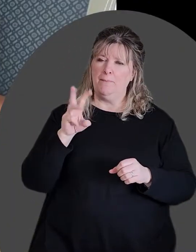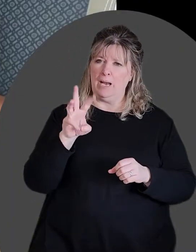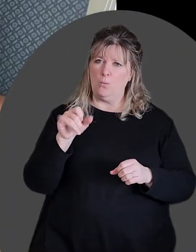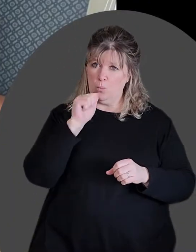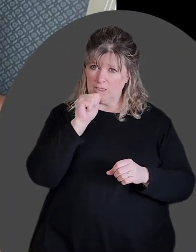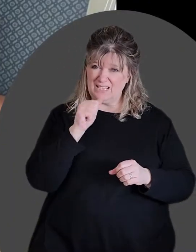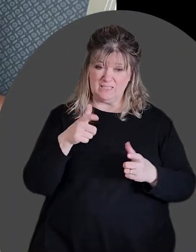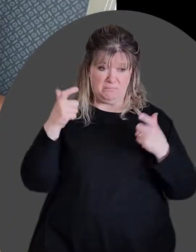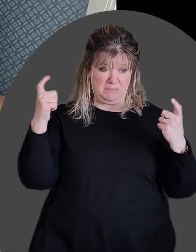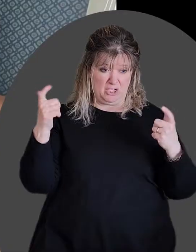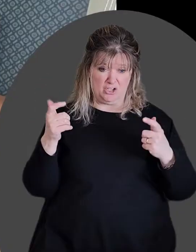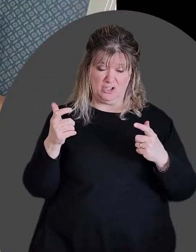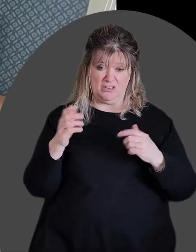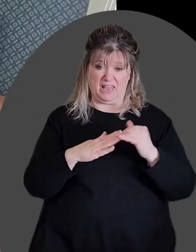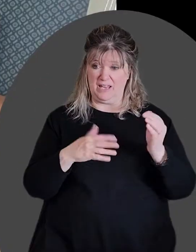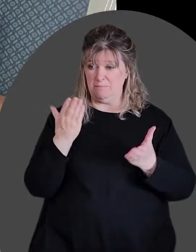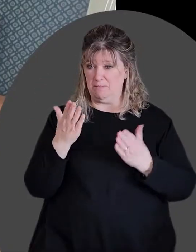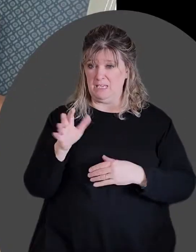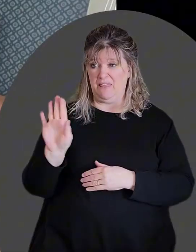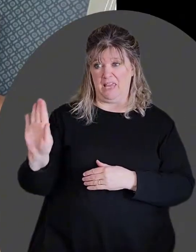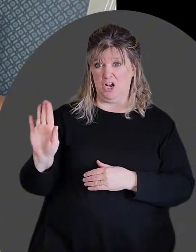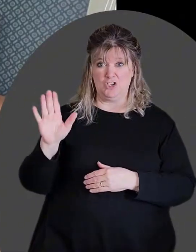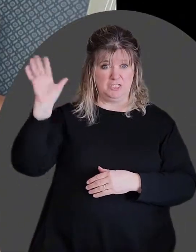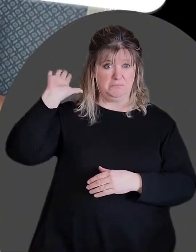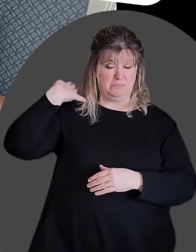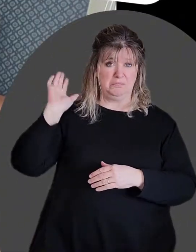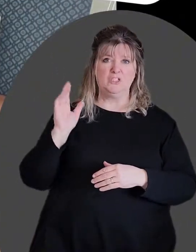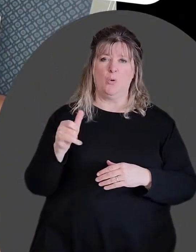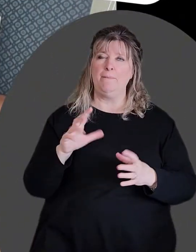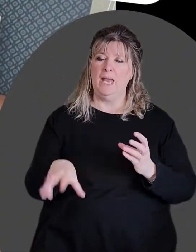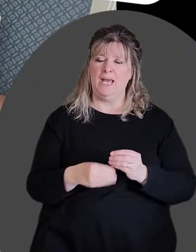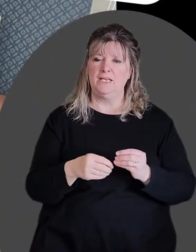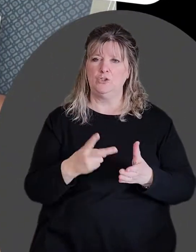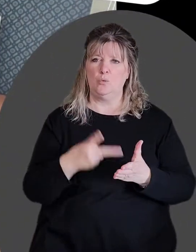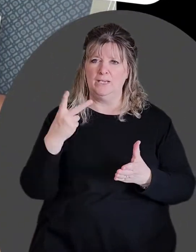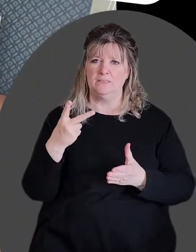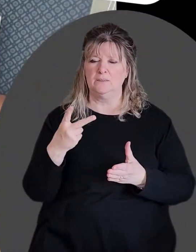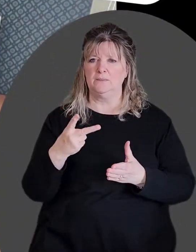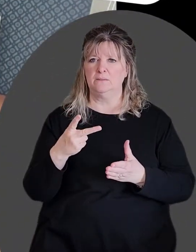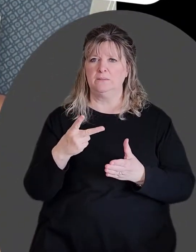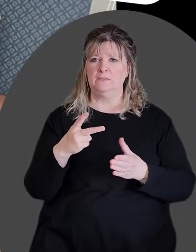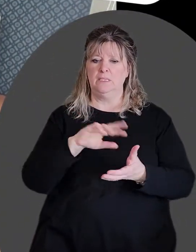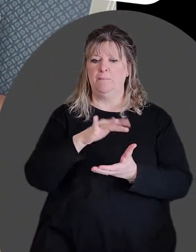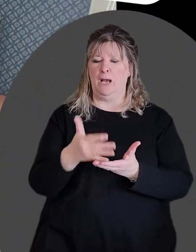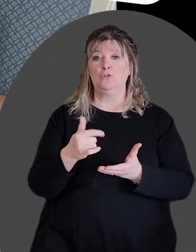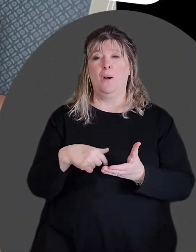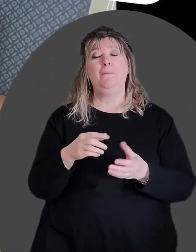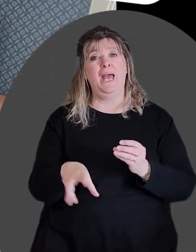perhaps theirs were that's why I'm adding twice as much I'm actually gonna add a little bit more vinegar